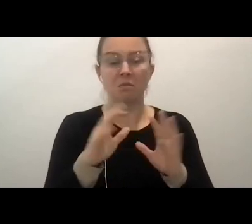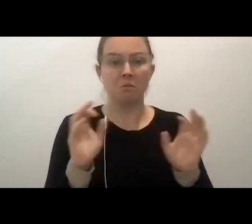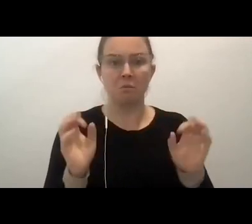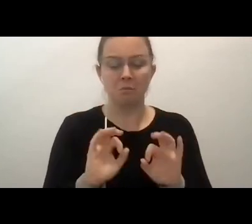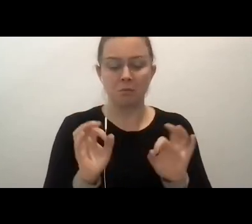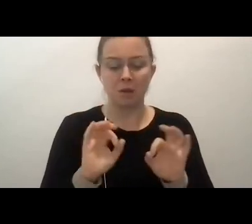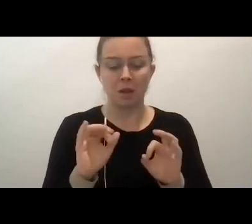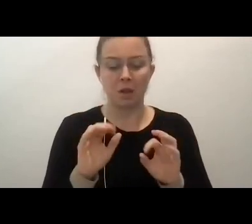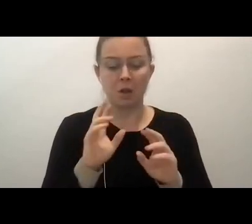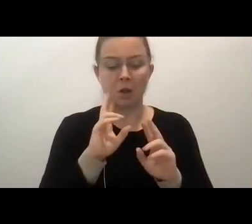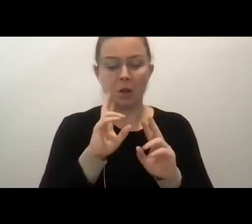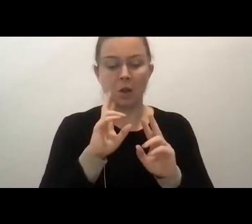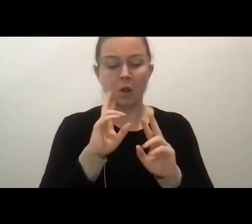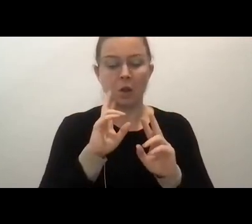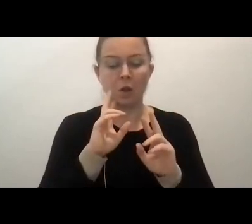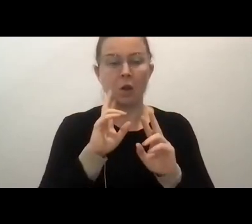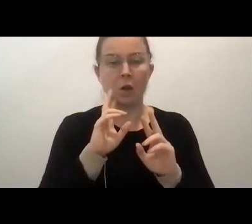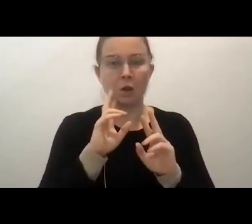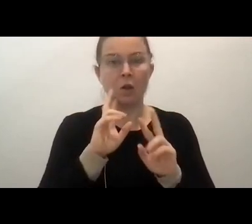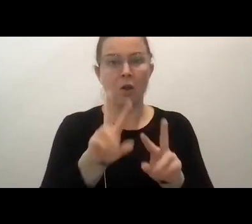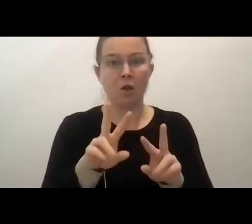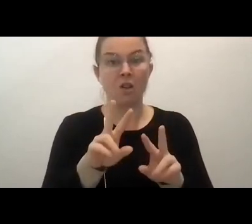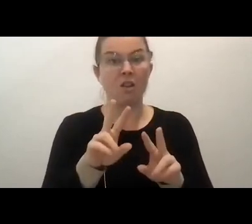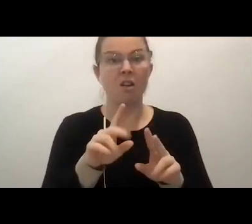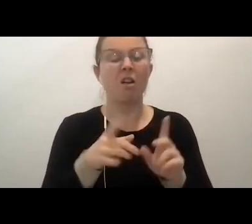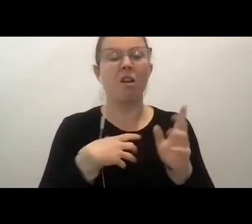out that I did have a hearing loss.